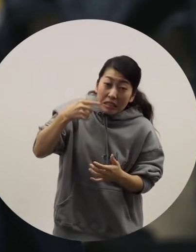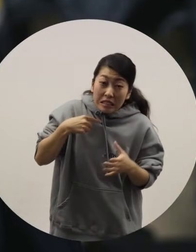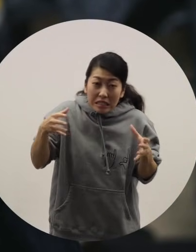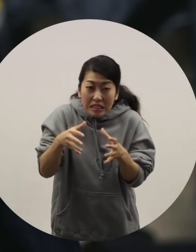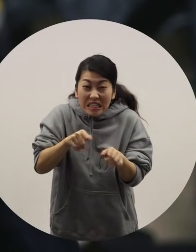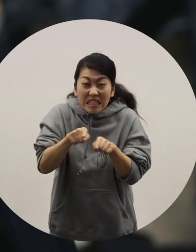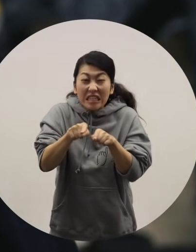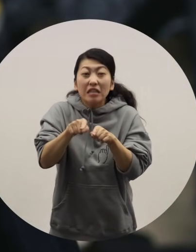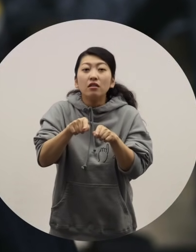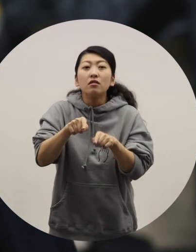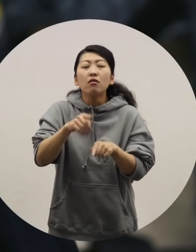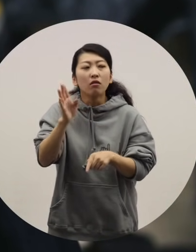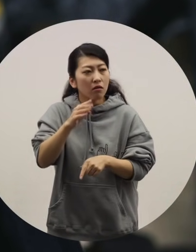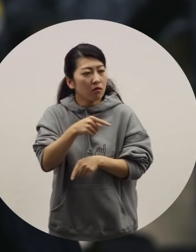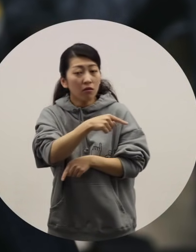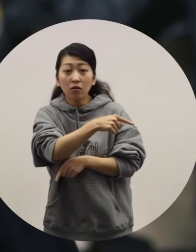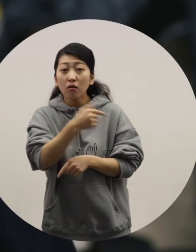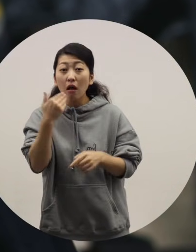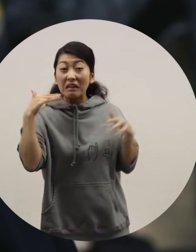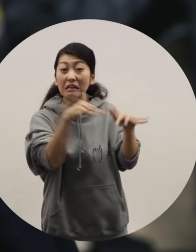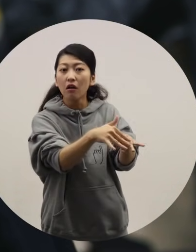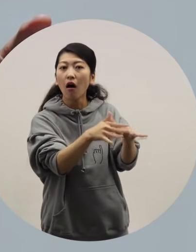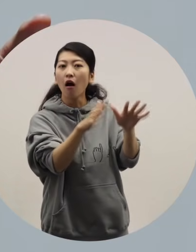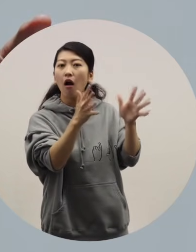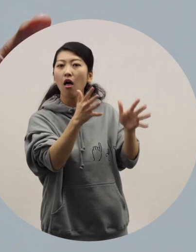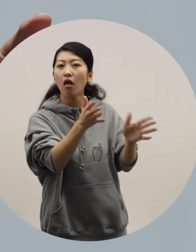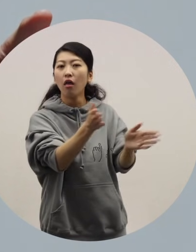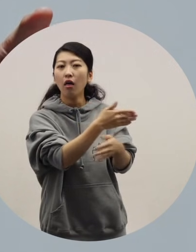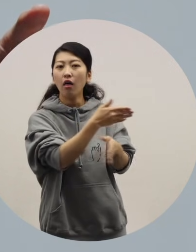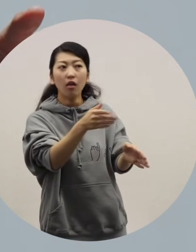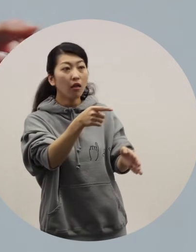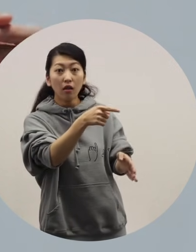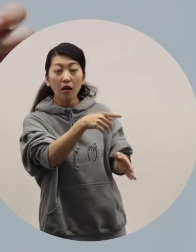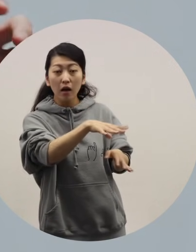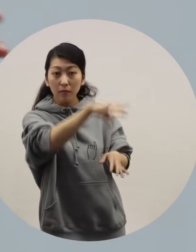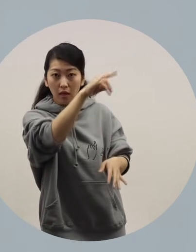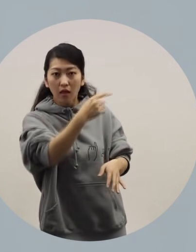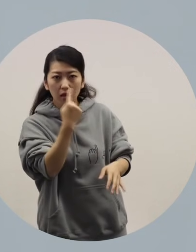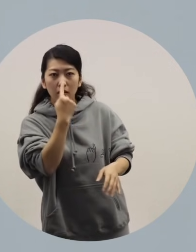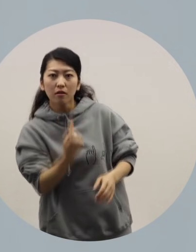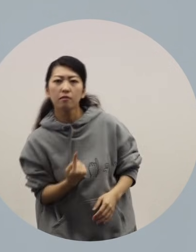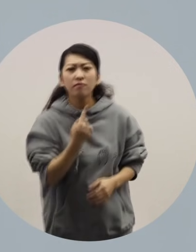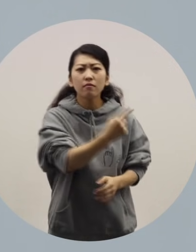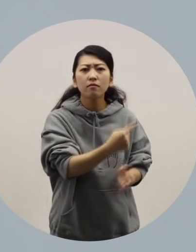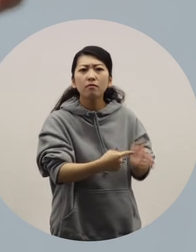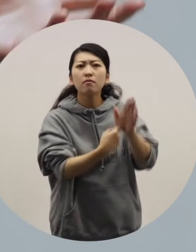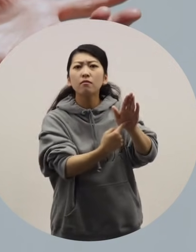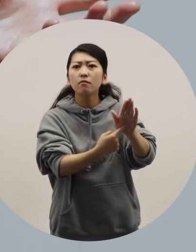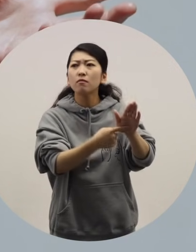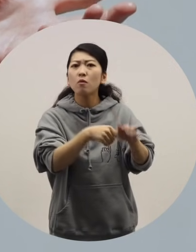But if we create new ways of doing or expressing things,